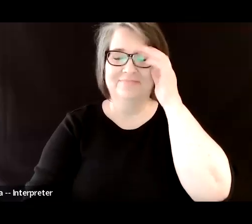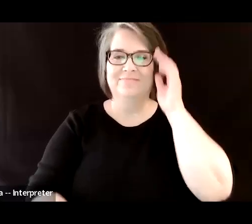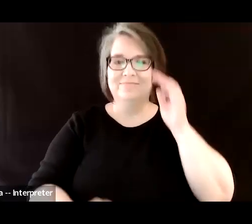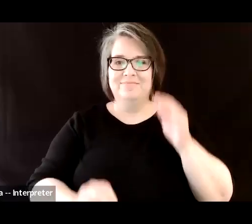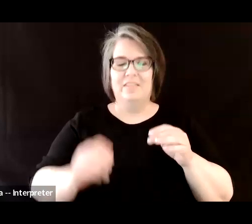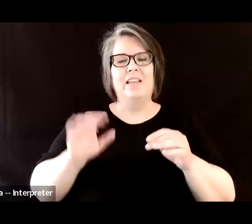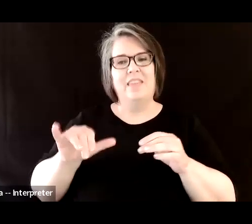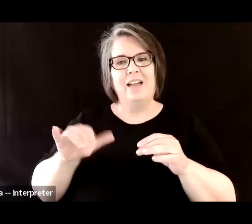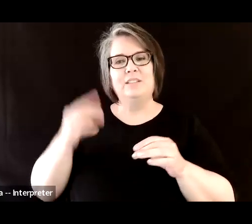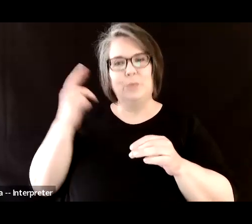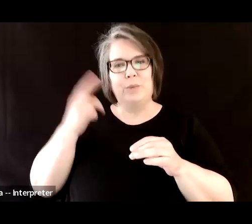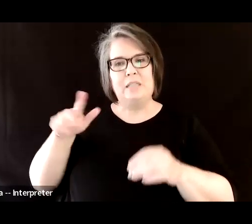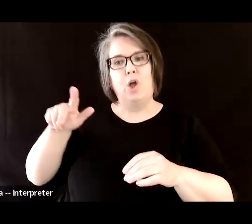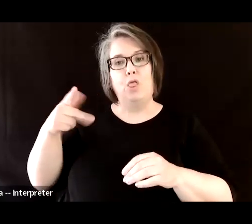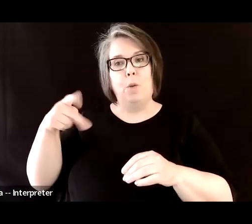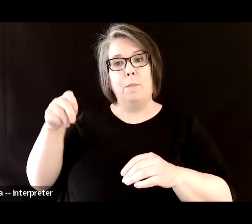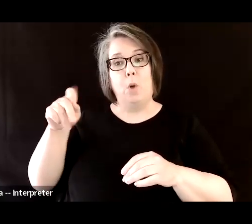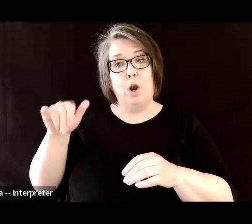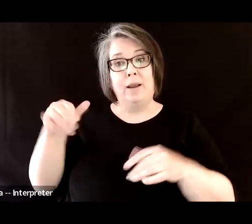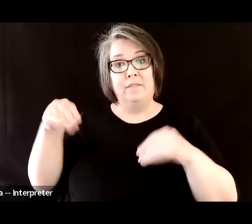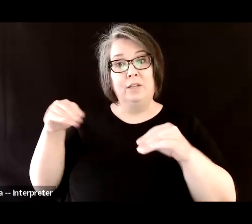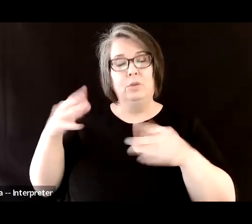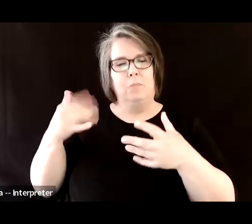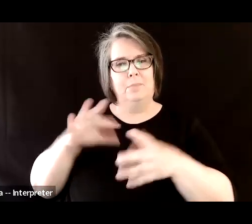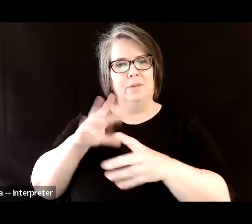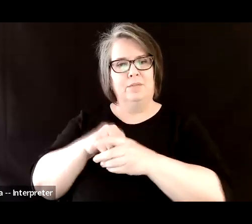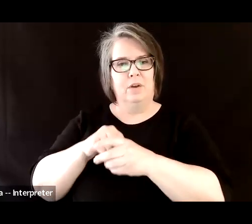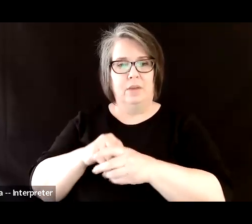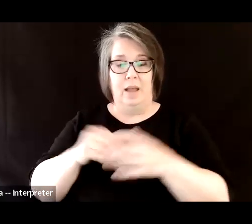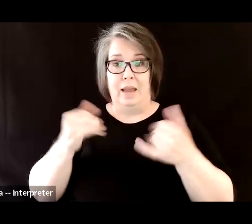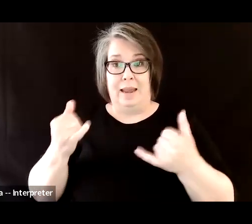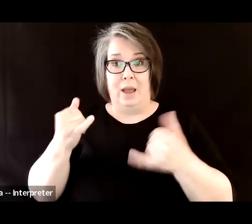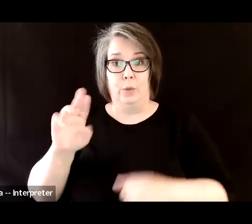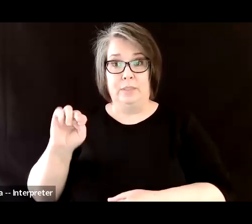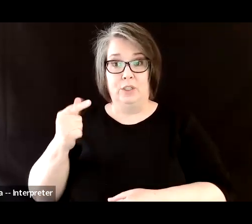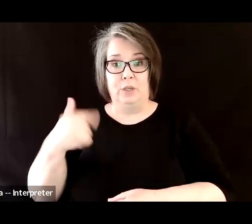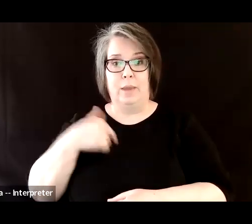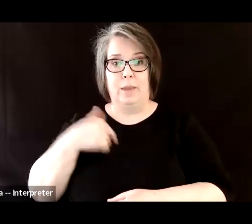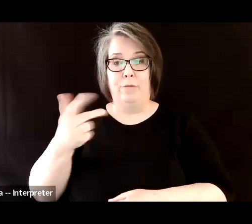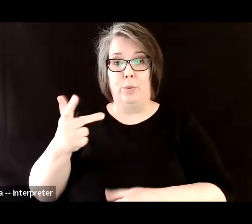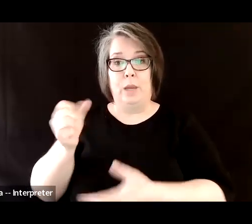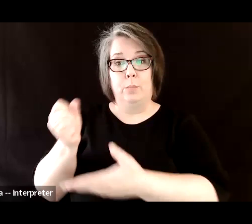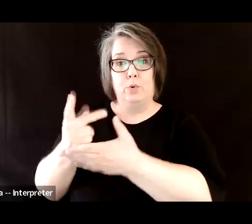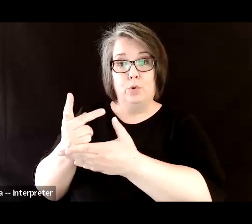provide that service. At UNCG, we currently have three approved third-party vendors that can generate captions and